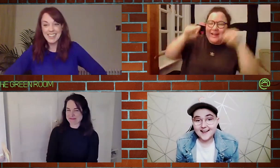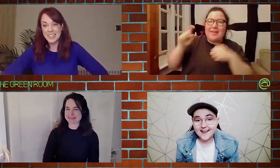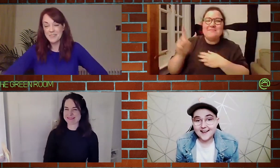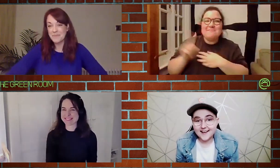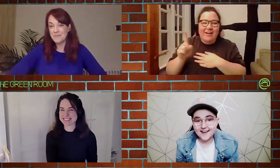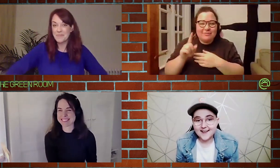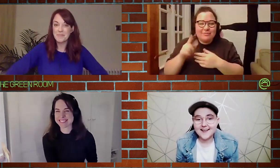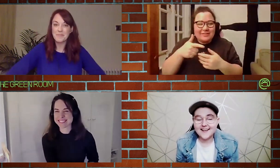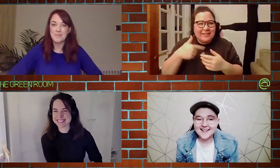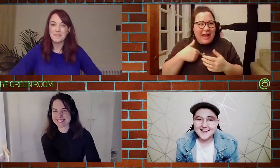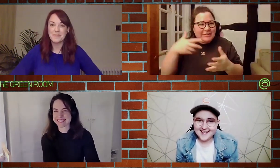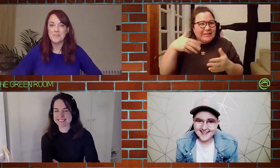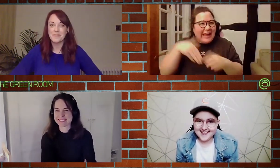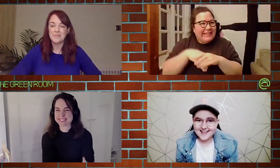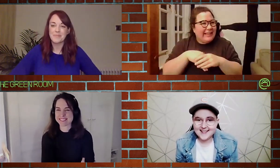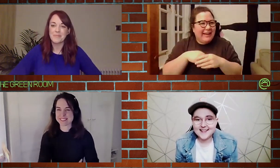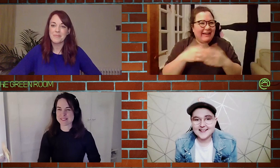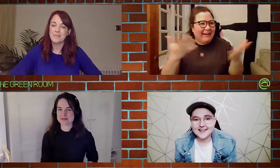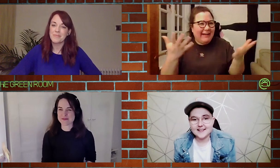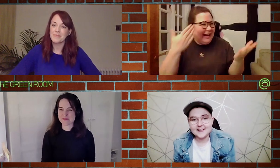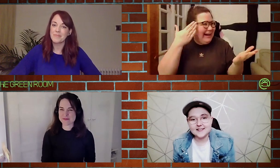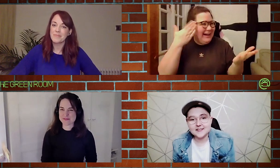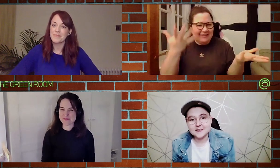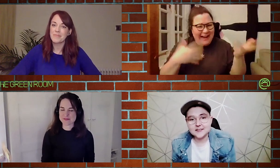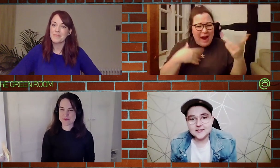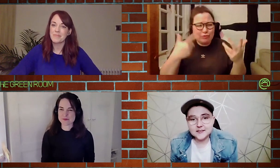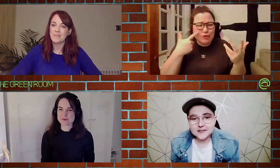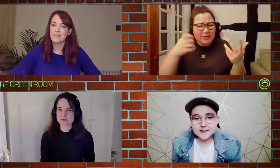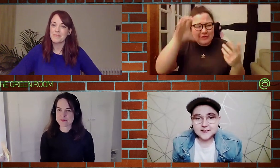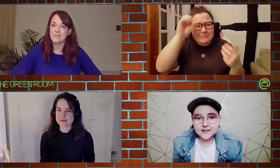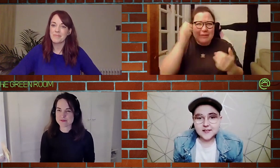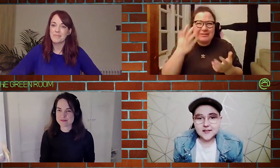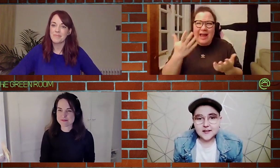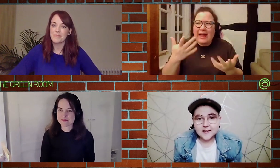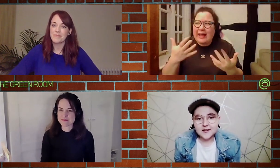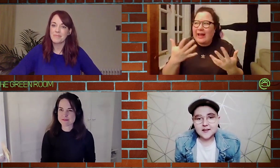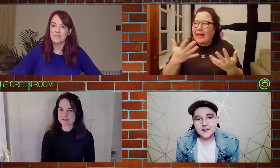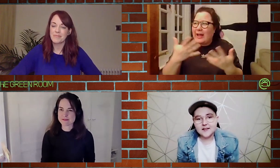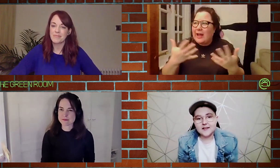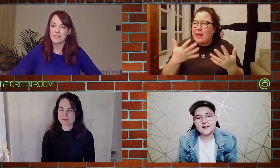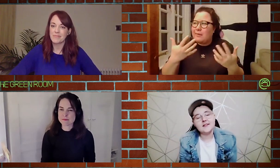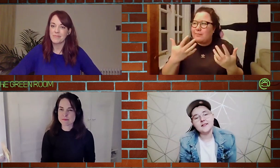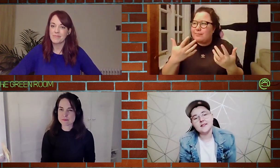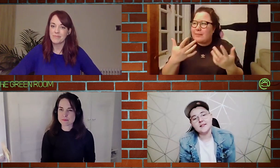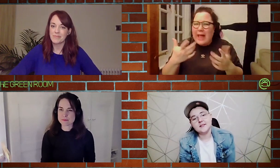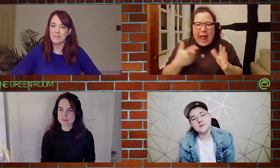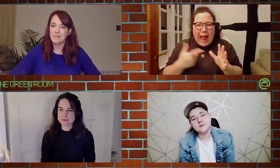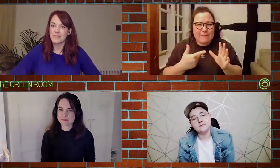really the very very beginning, I was in, oh. I almost can't even remember